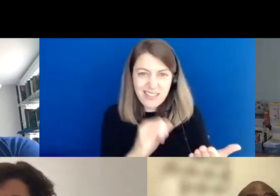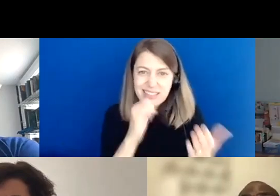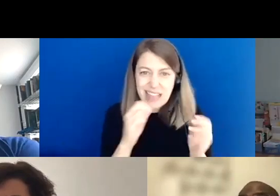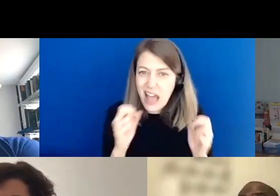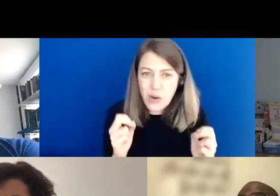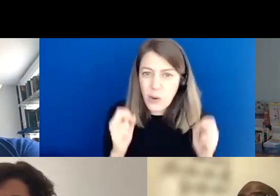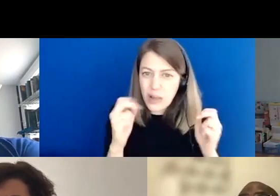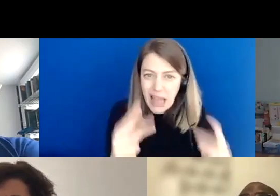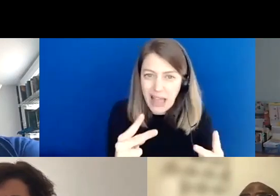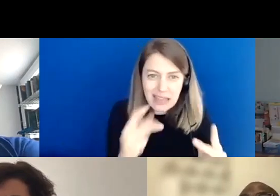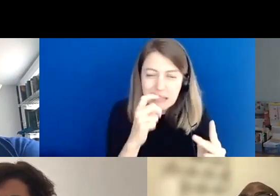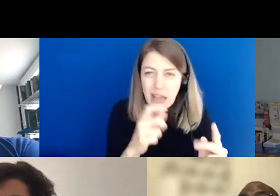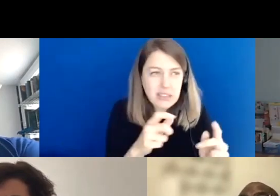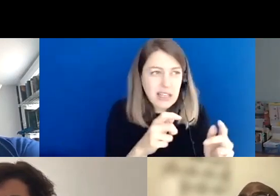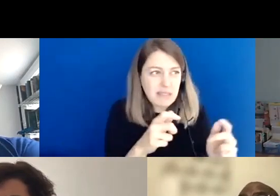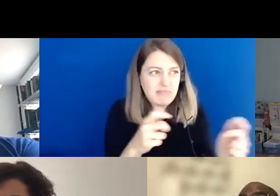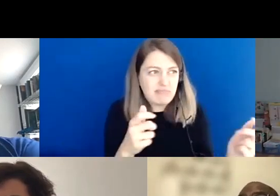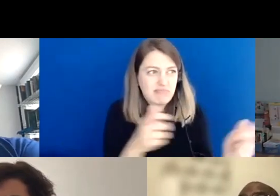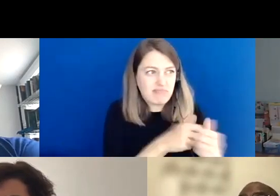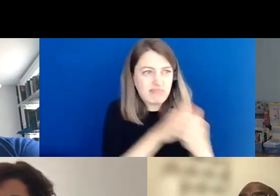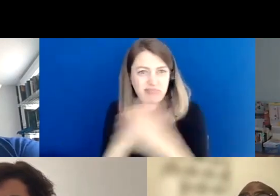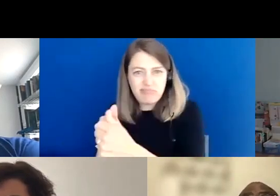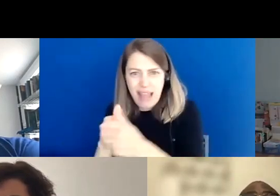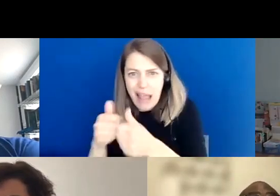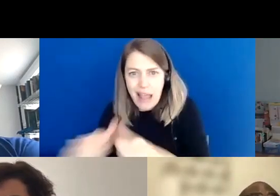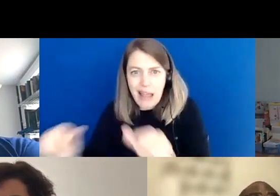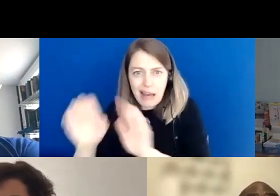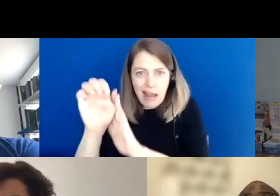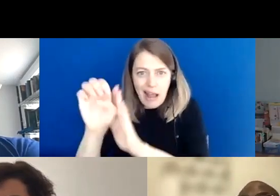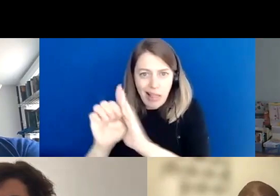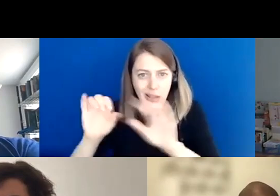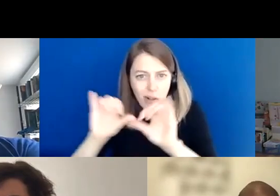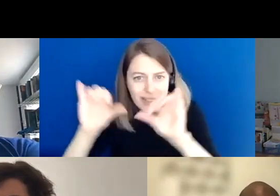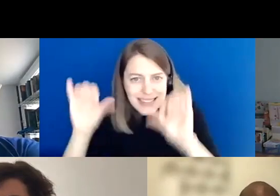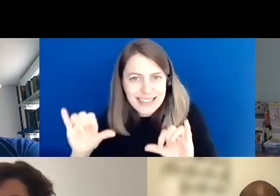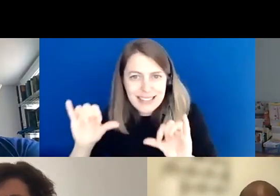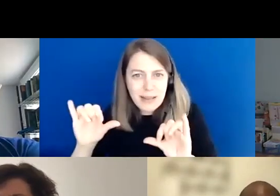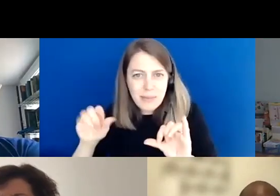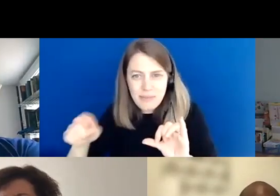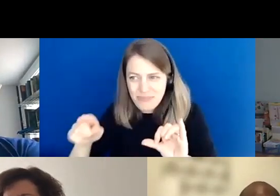that actually encourages the behavior.